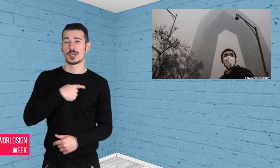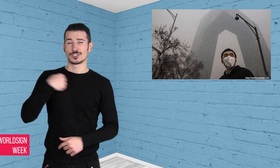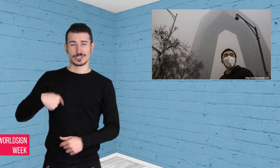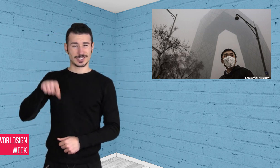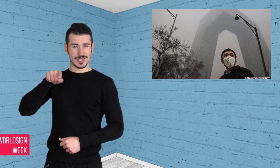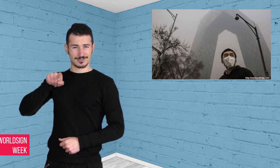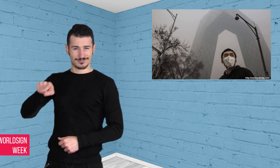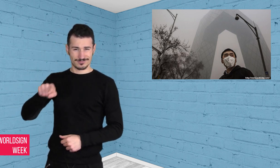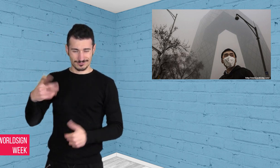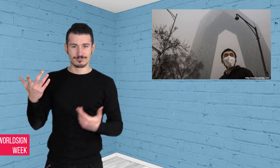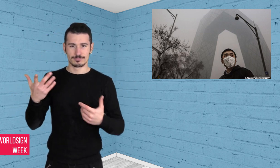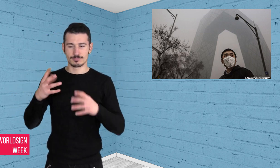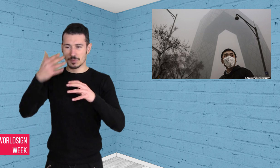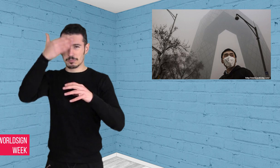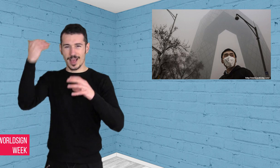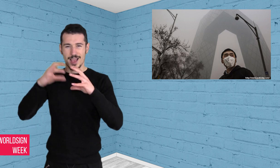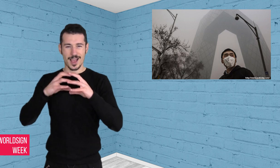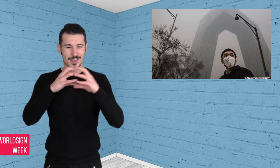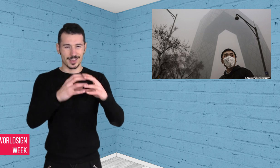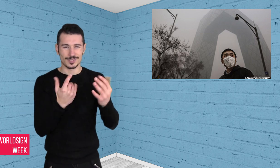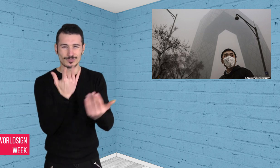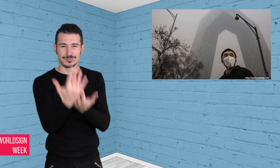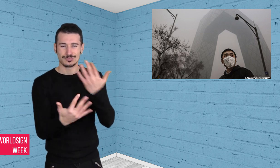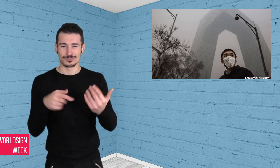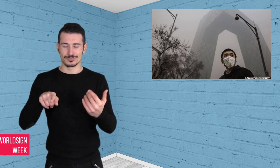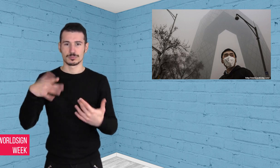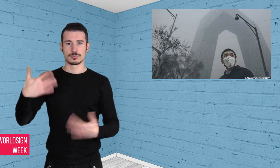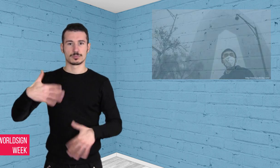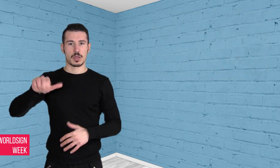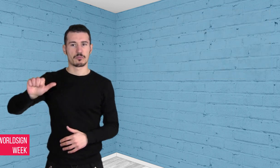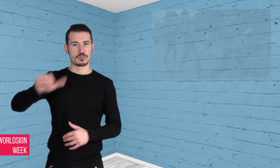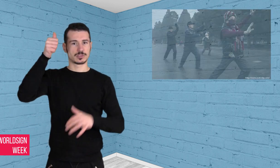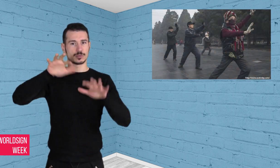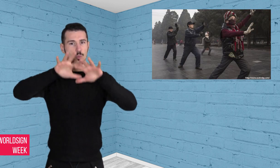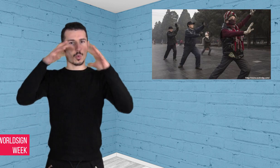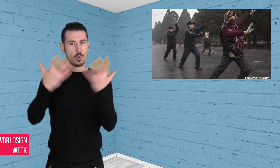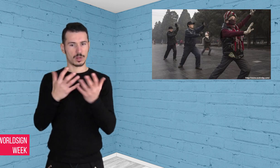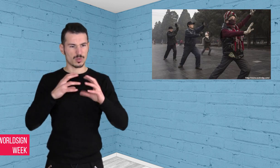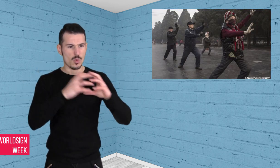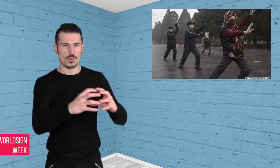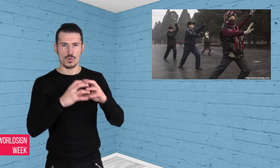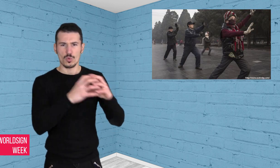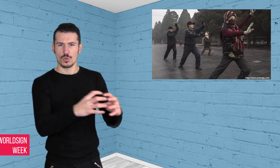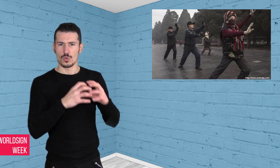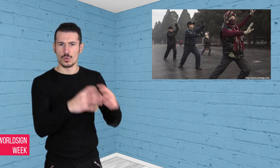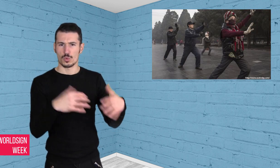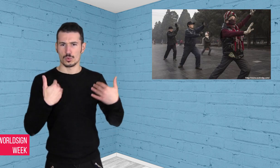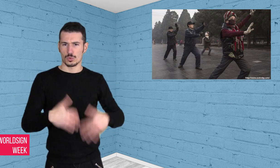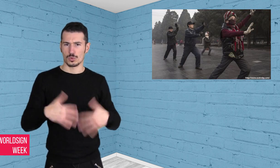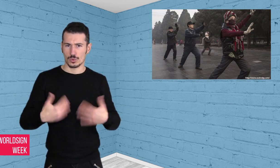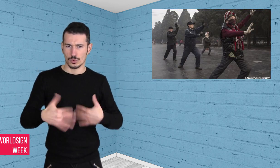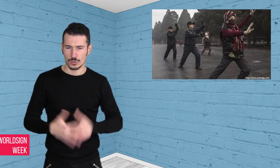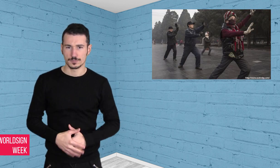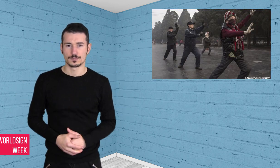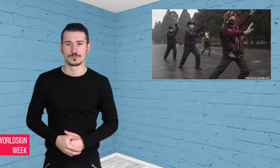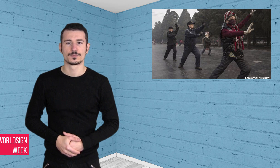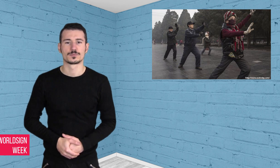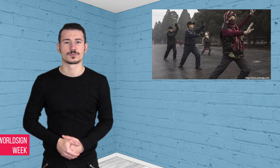more people are using face masks. China produces and burns more coal than any